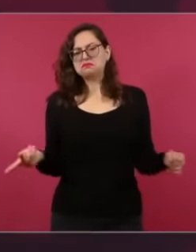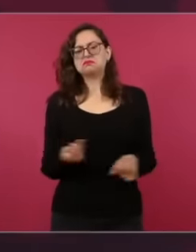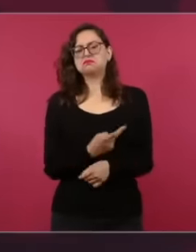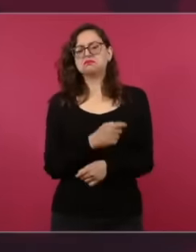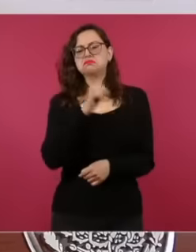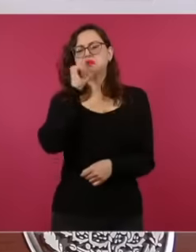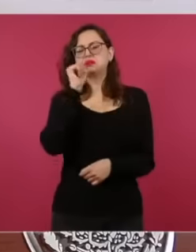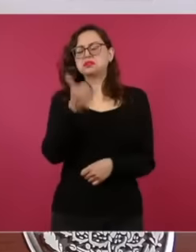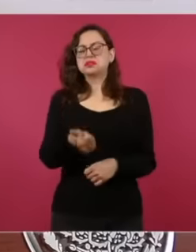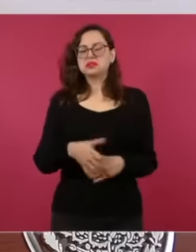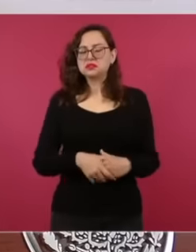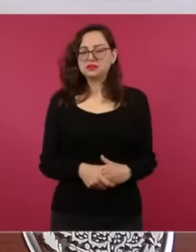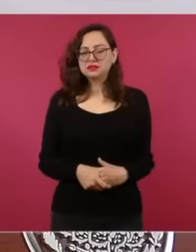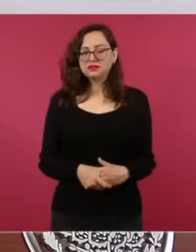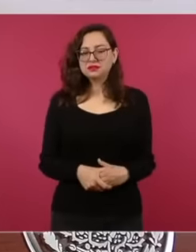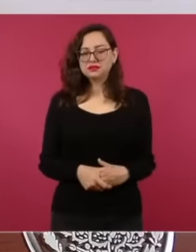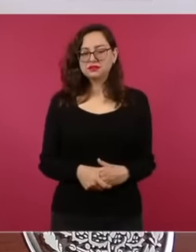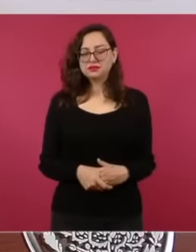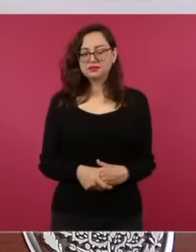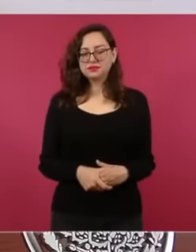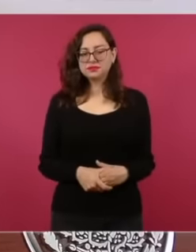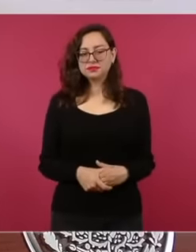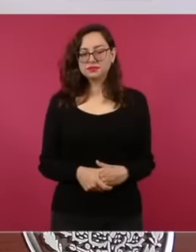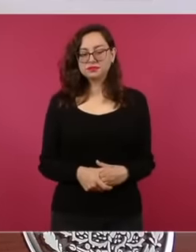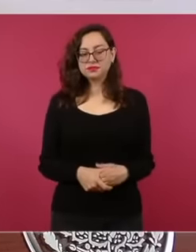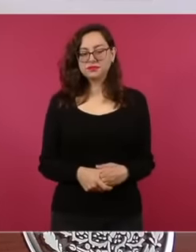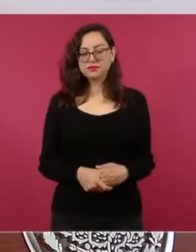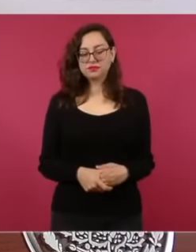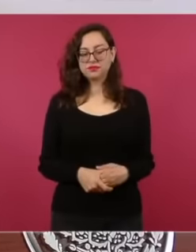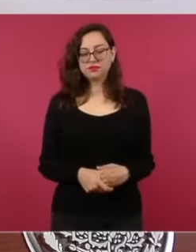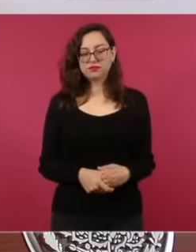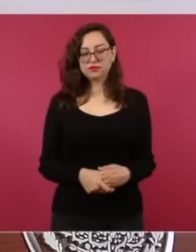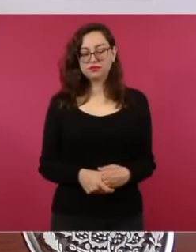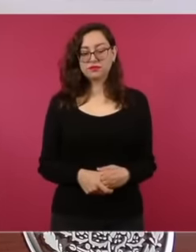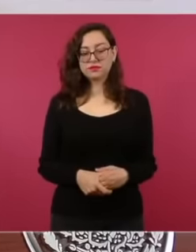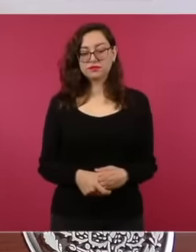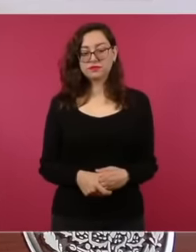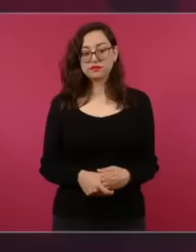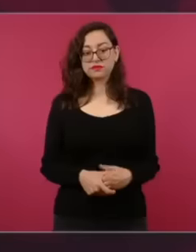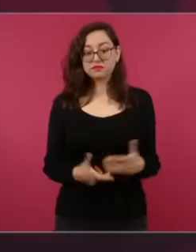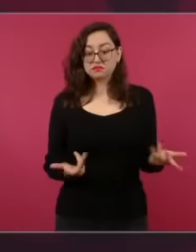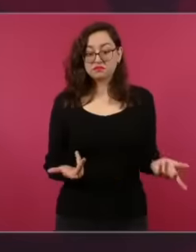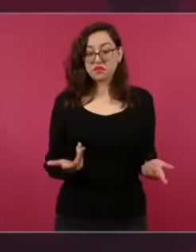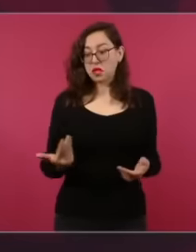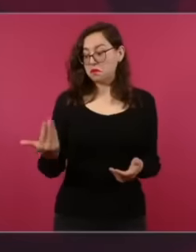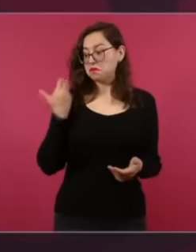a senior public official once said not long ago